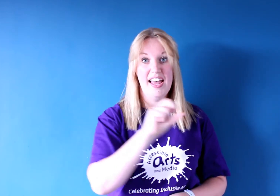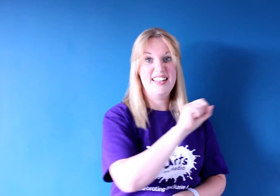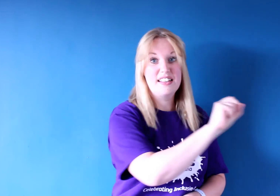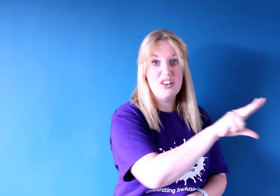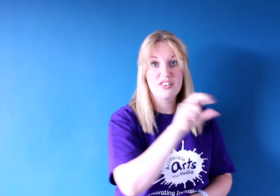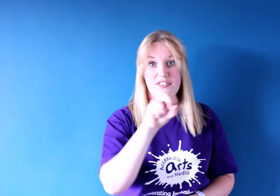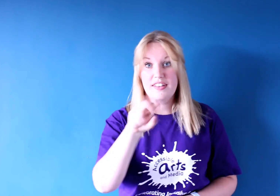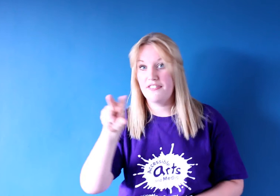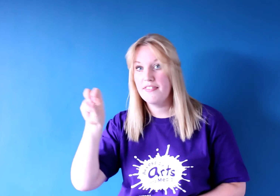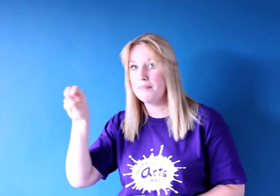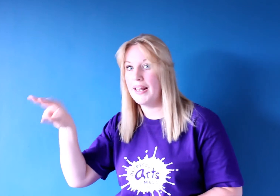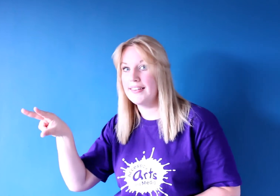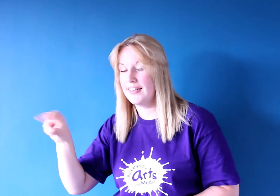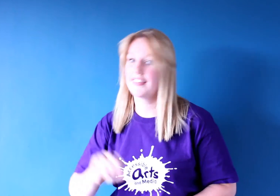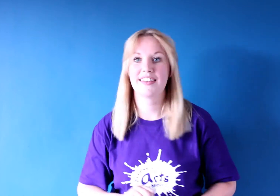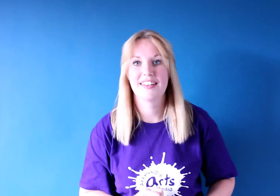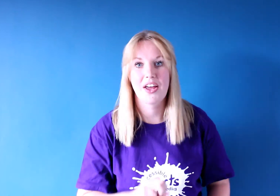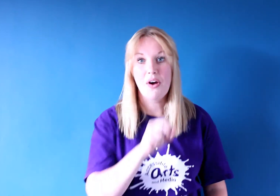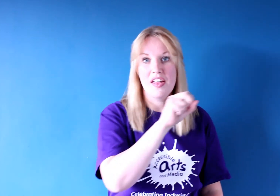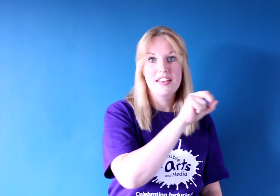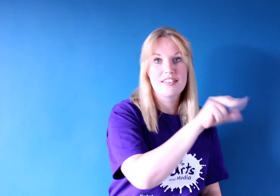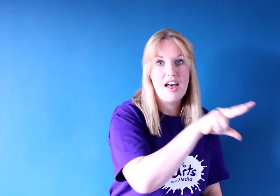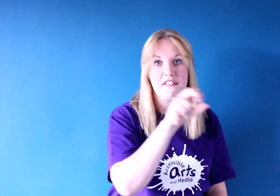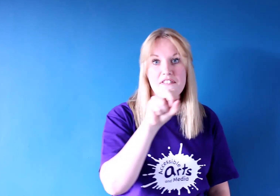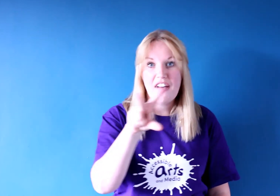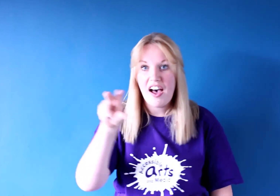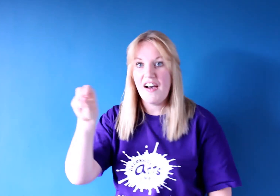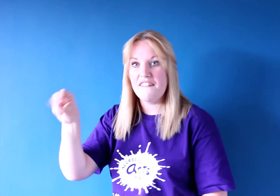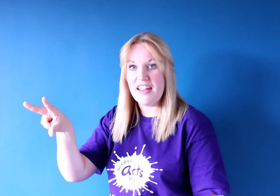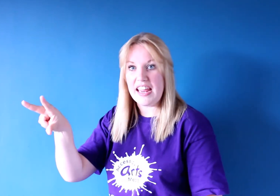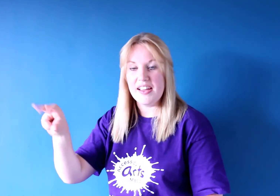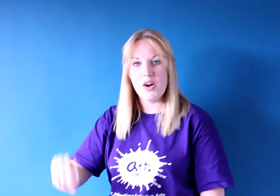In lots of different places. So safari.